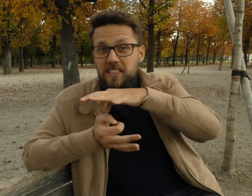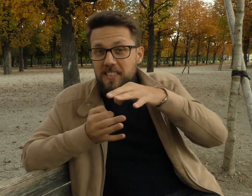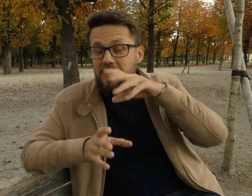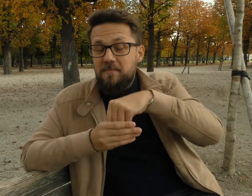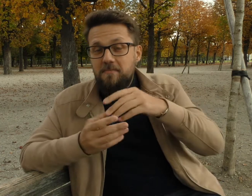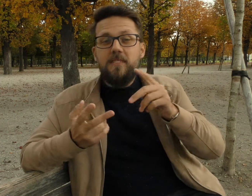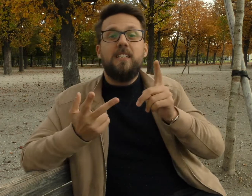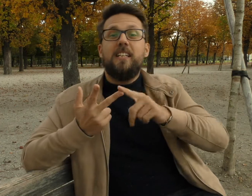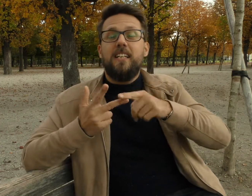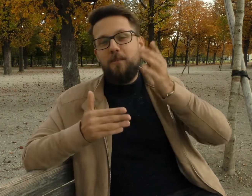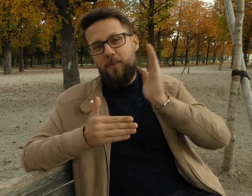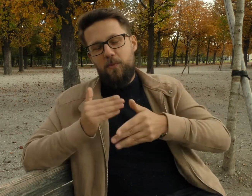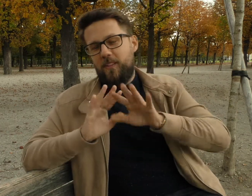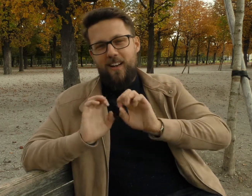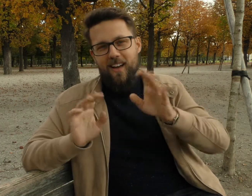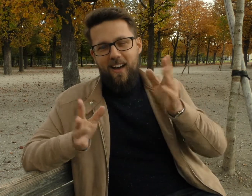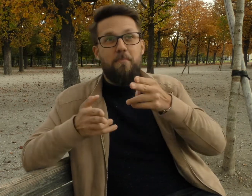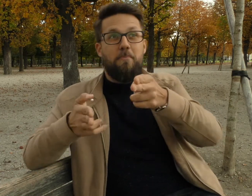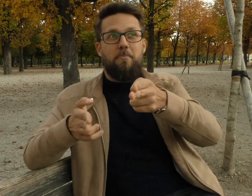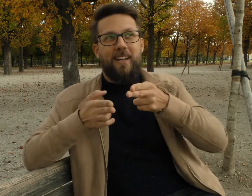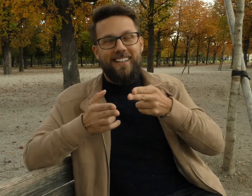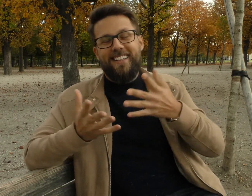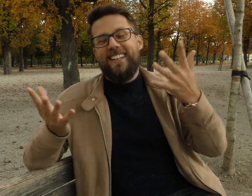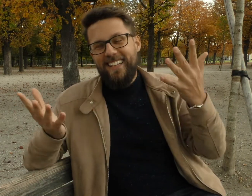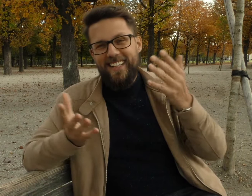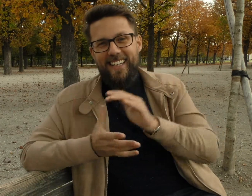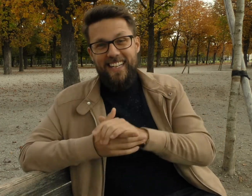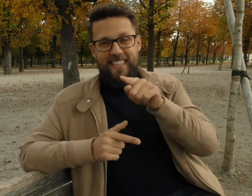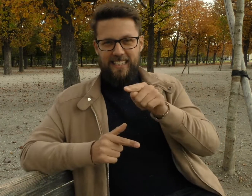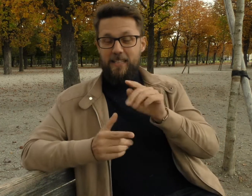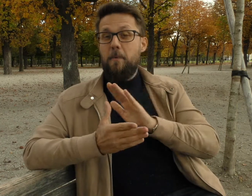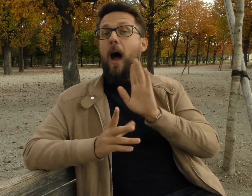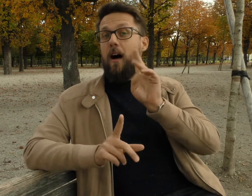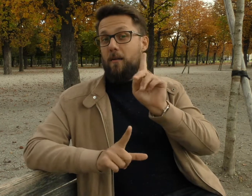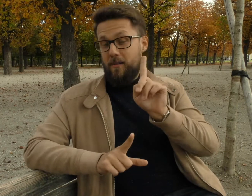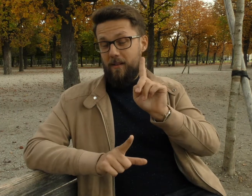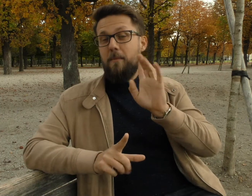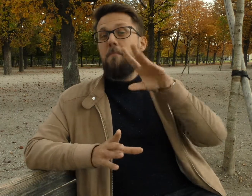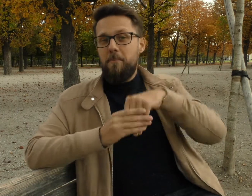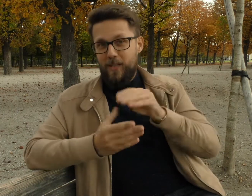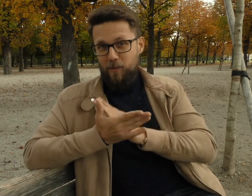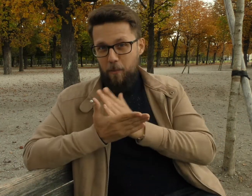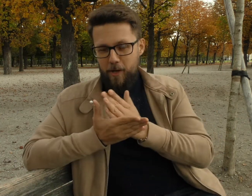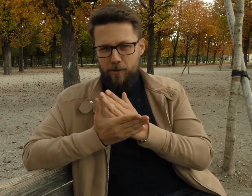and thirdly, in the end they end up in bed, of course. BUT, the interpreter is also part of it.